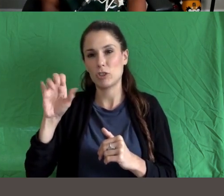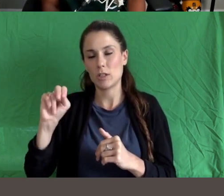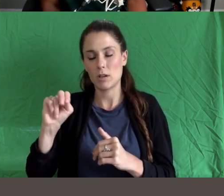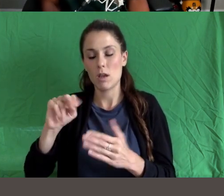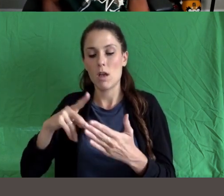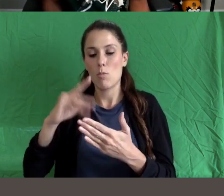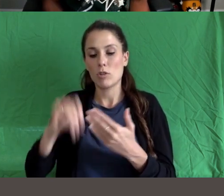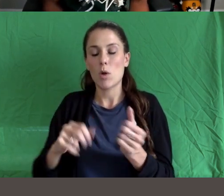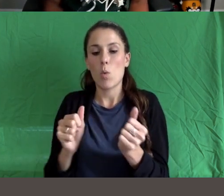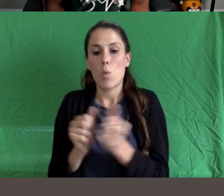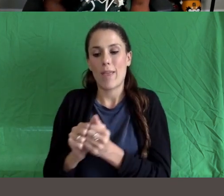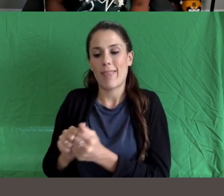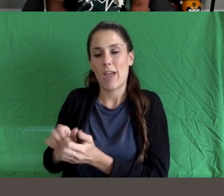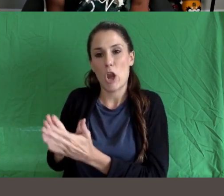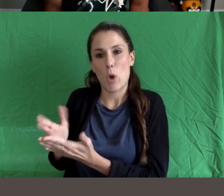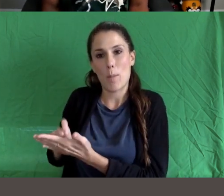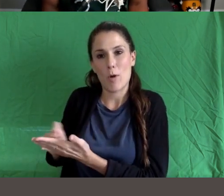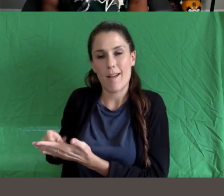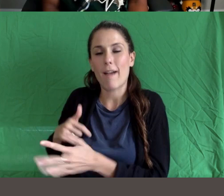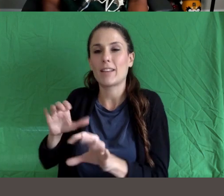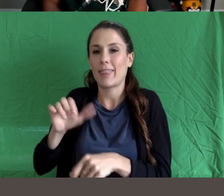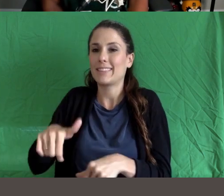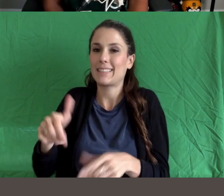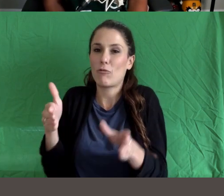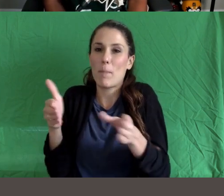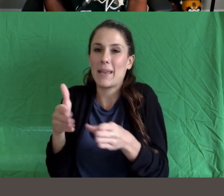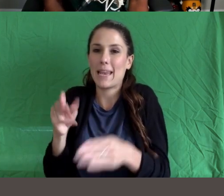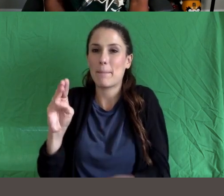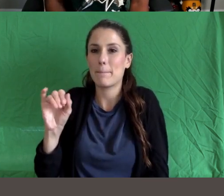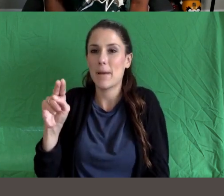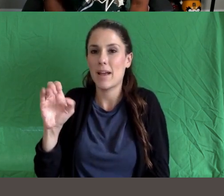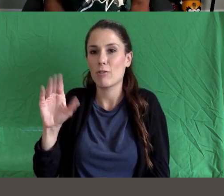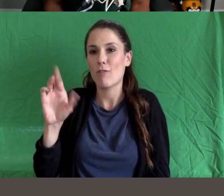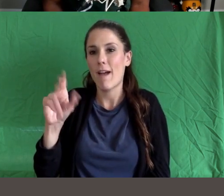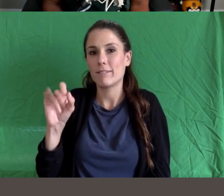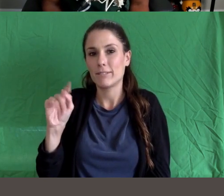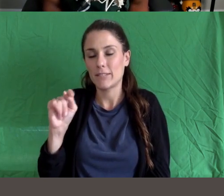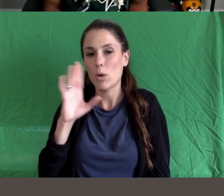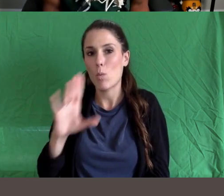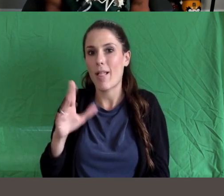I've done this in many Minecraft builds where I will have the coordinates to different things